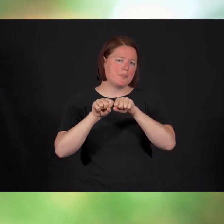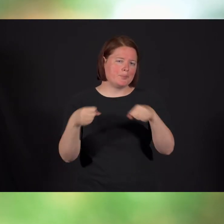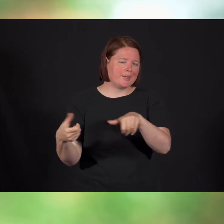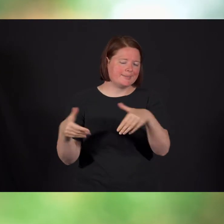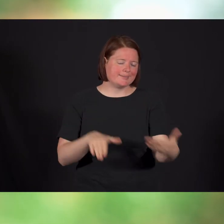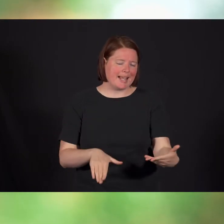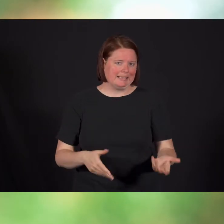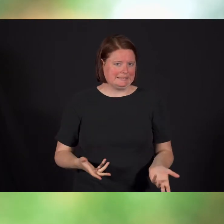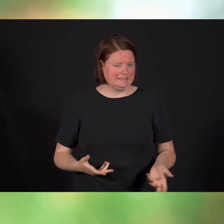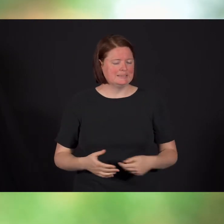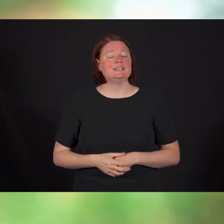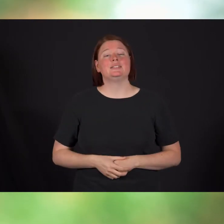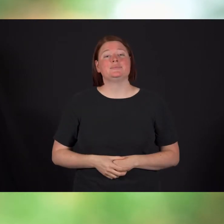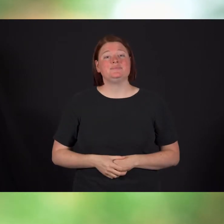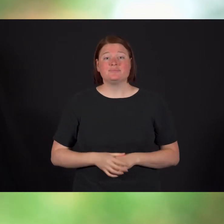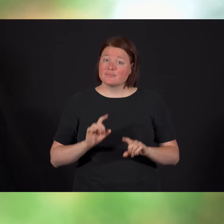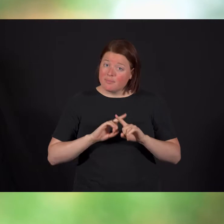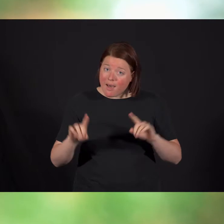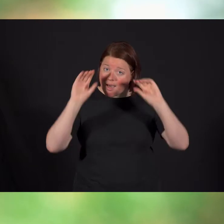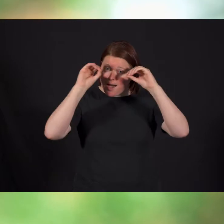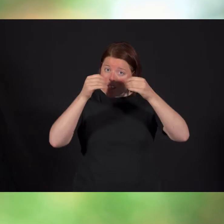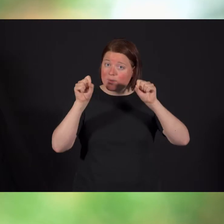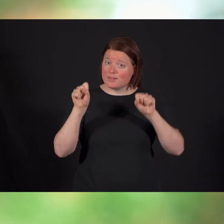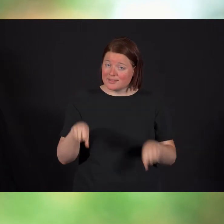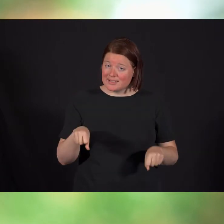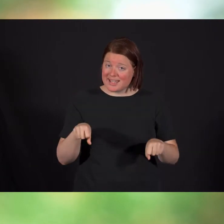They can turn their heads almost a full 360,